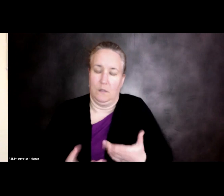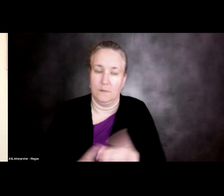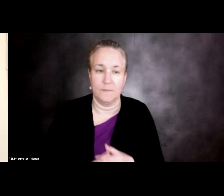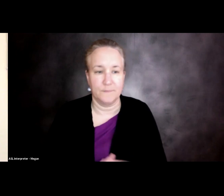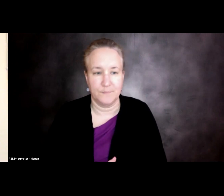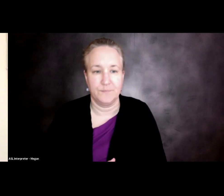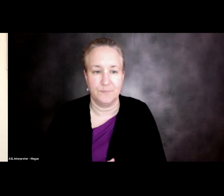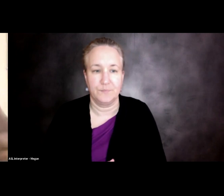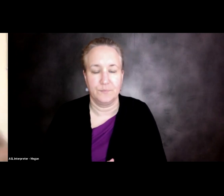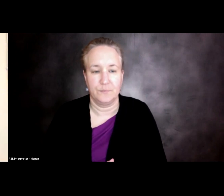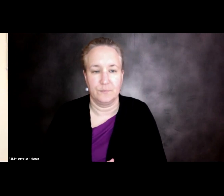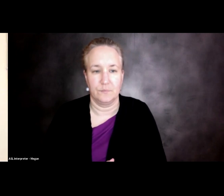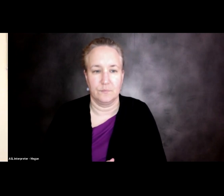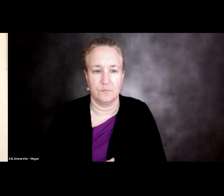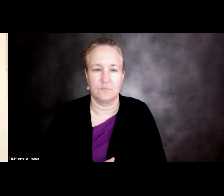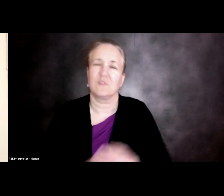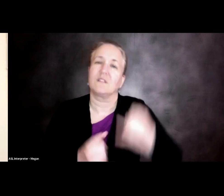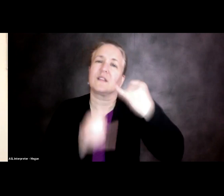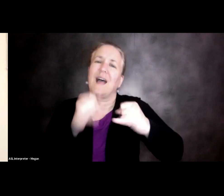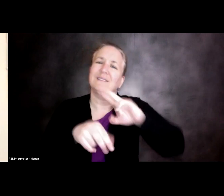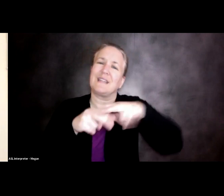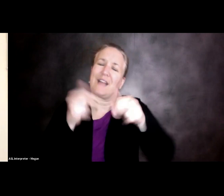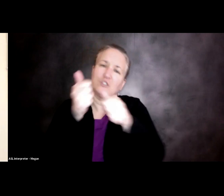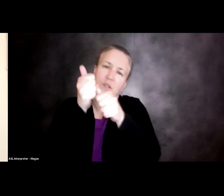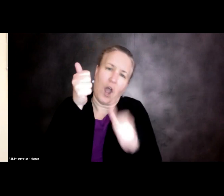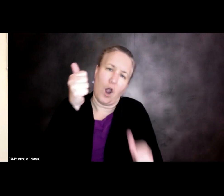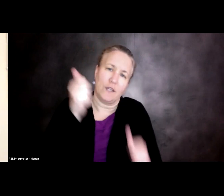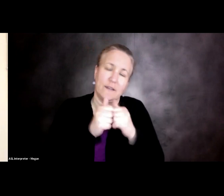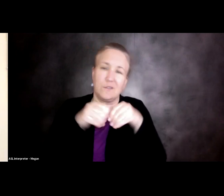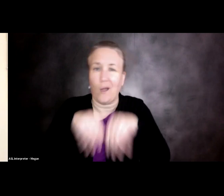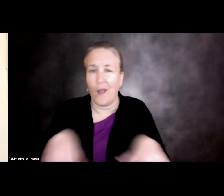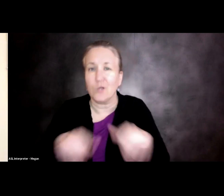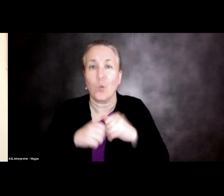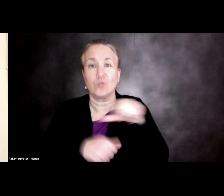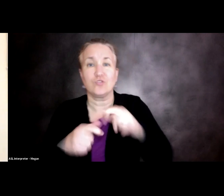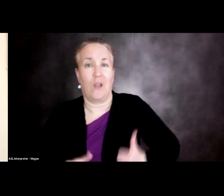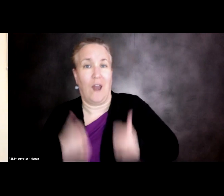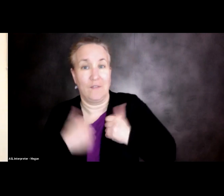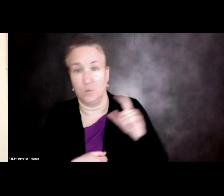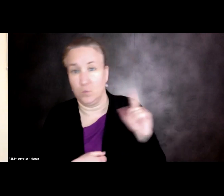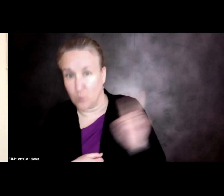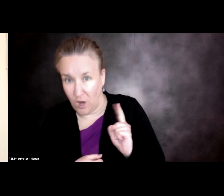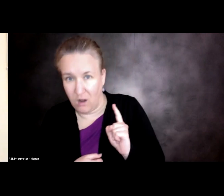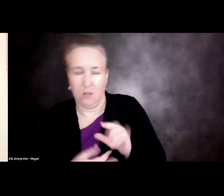The last natural hierarchy in social life lies in the relationship between social children